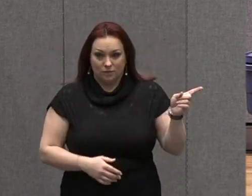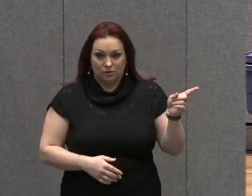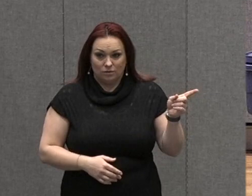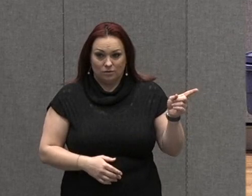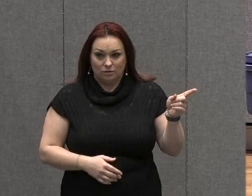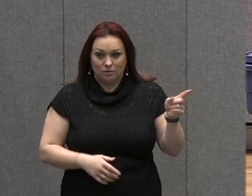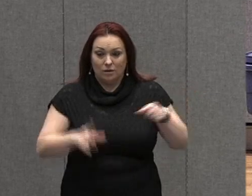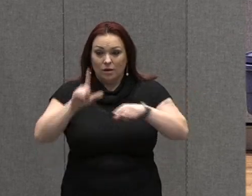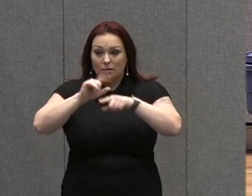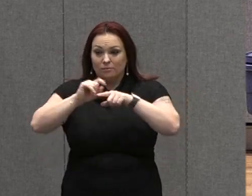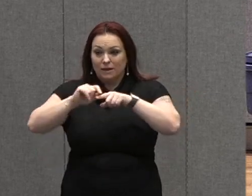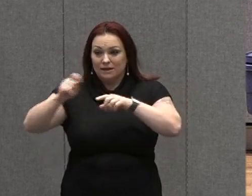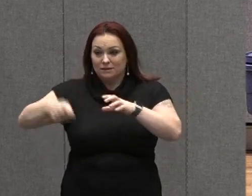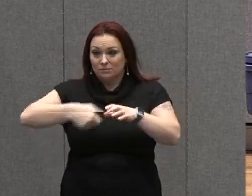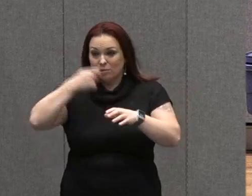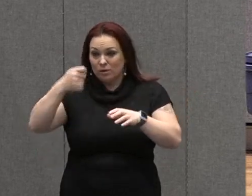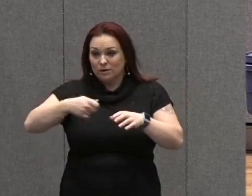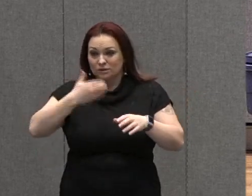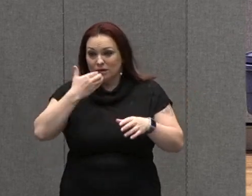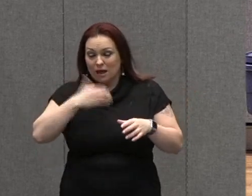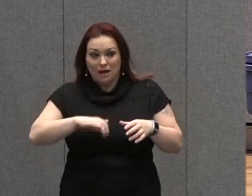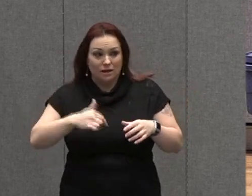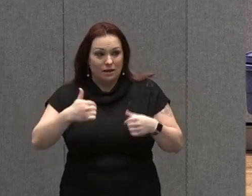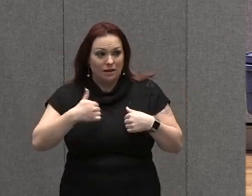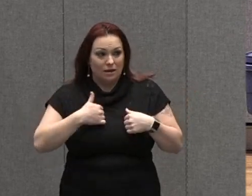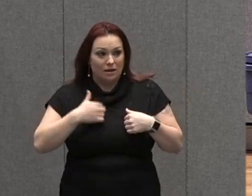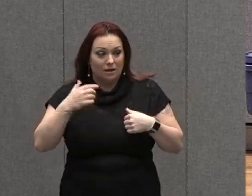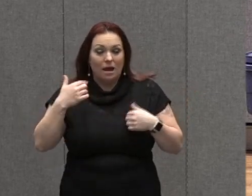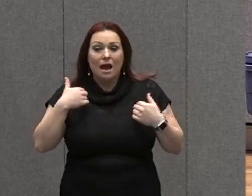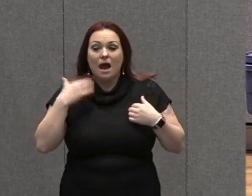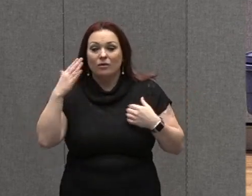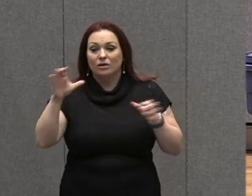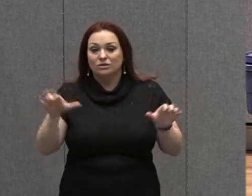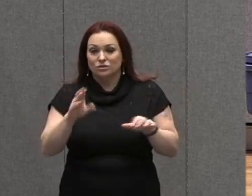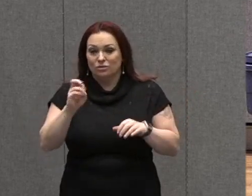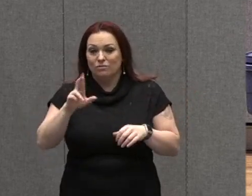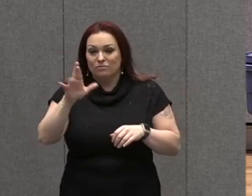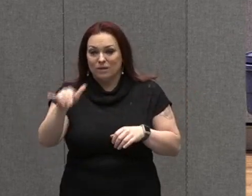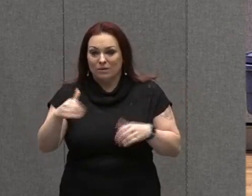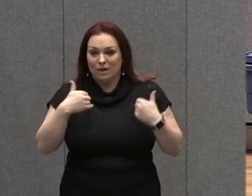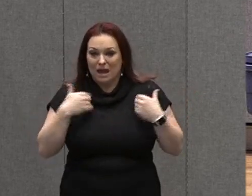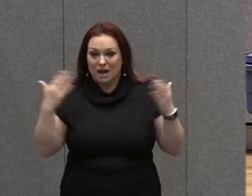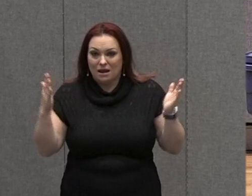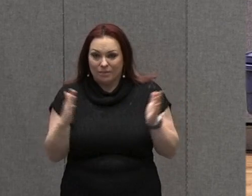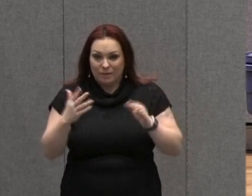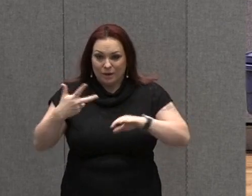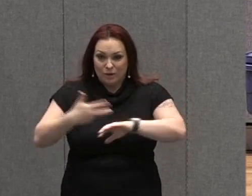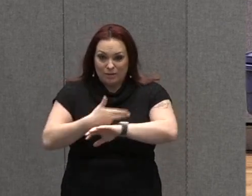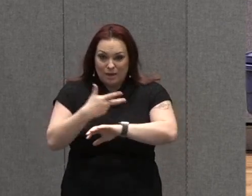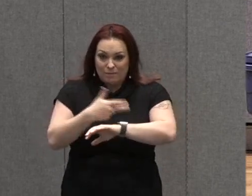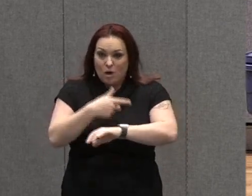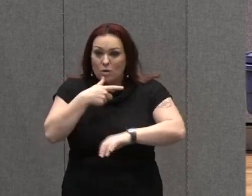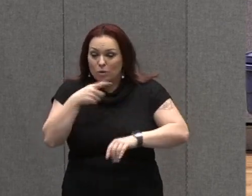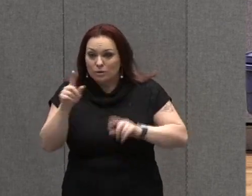do Pease Porridge Hot. - Okay. I'm gonna do Mary had a Little Lamb. Who's team do you want to be on?